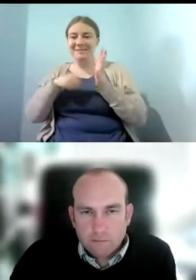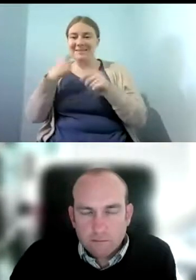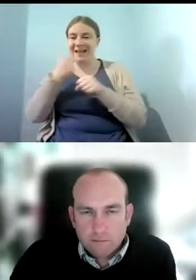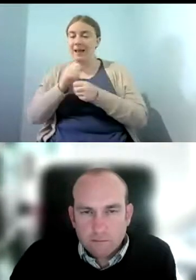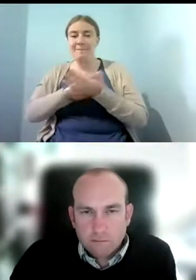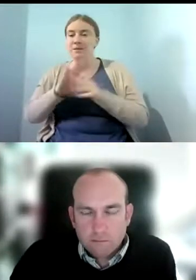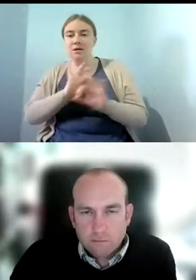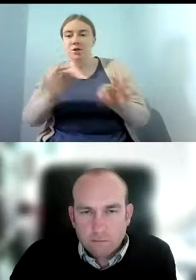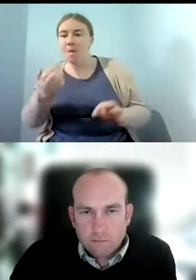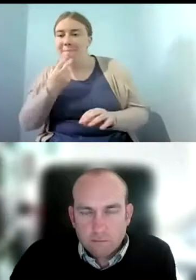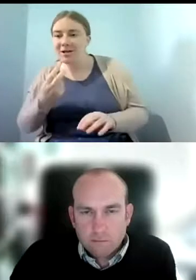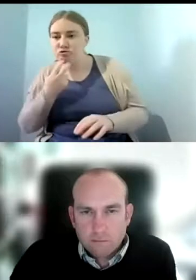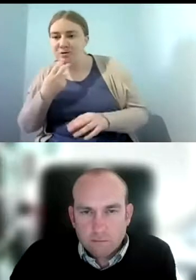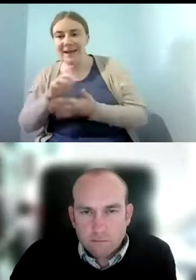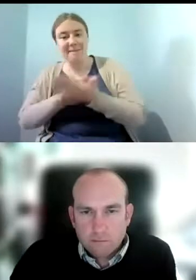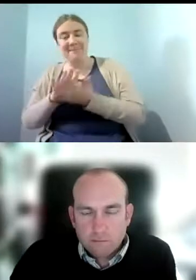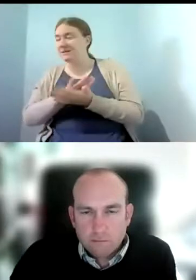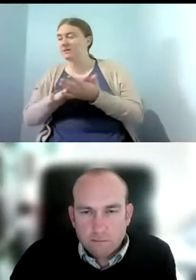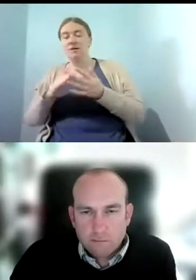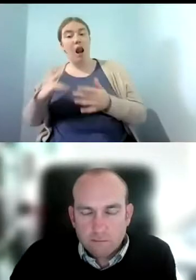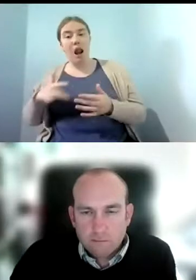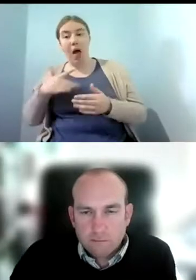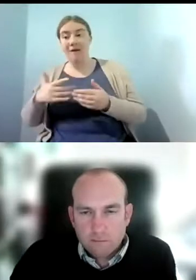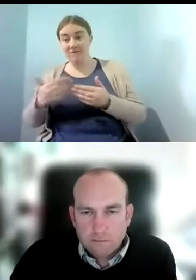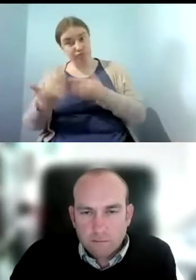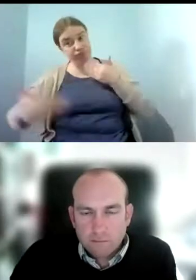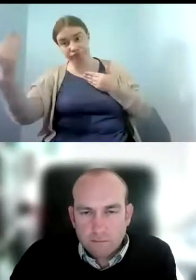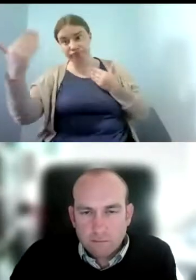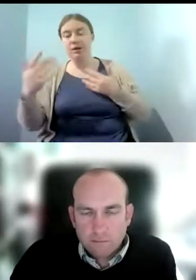there's no limit to how long it lasts and shed our repeat spawn as they can come back